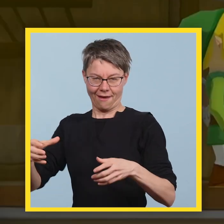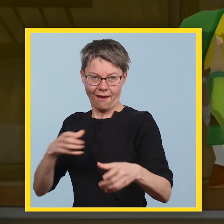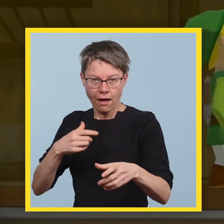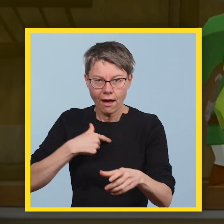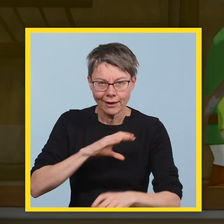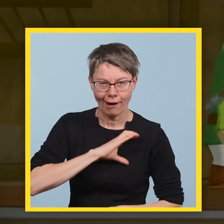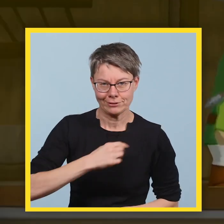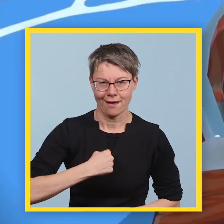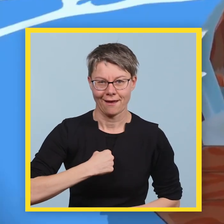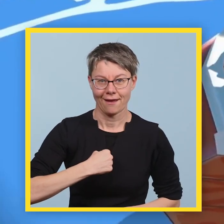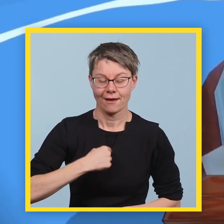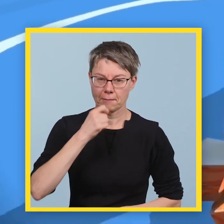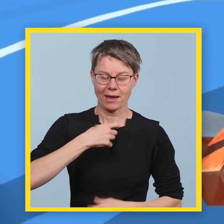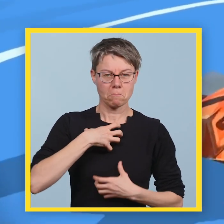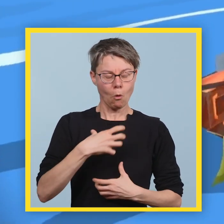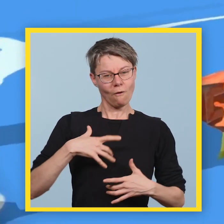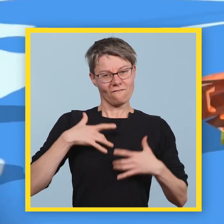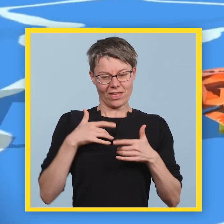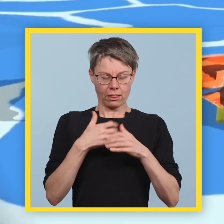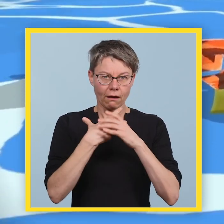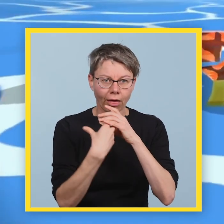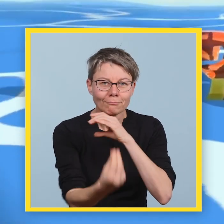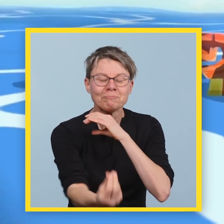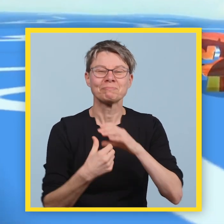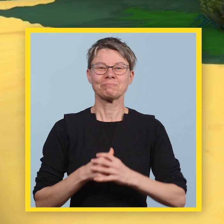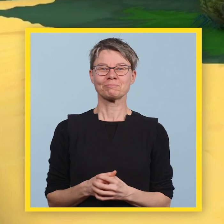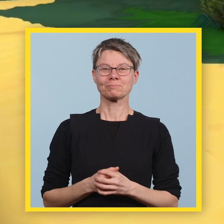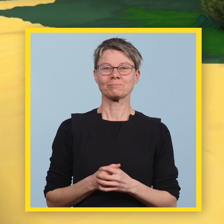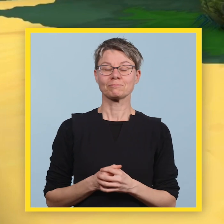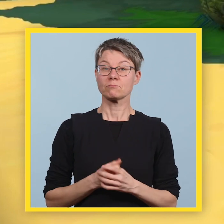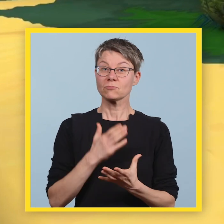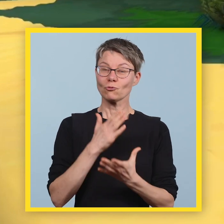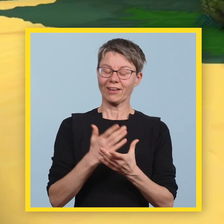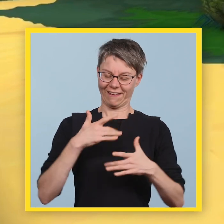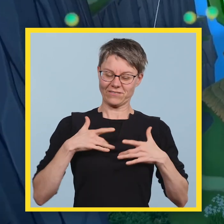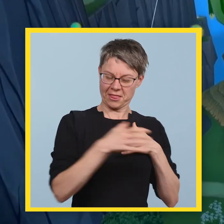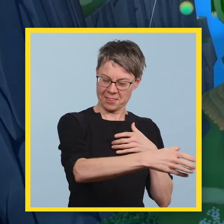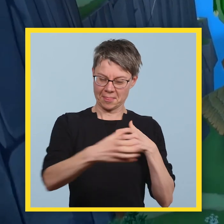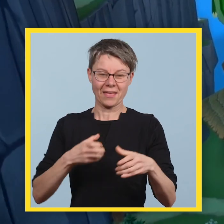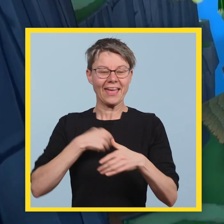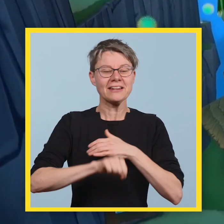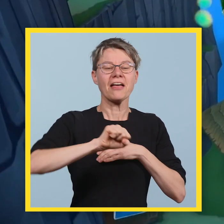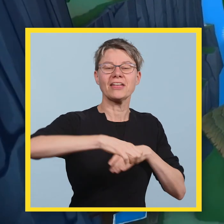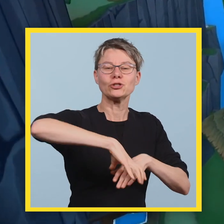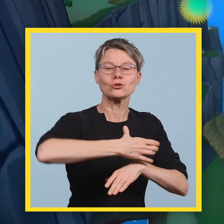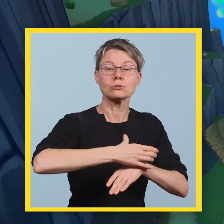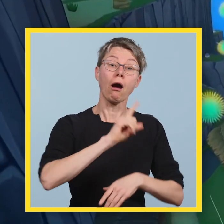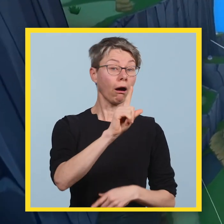It can make the whole experience feel more immersive. You can really put yourself into their shoes, or maybe boots in Link's case.